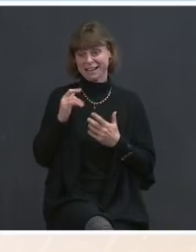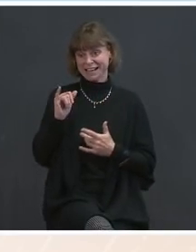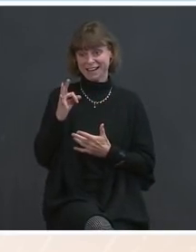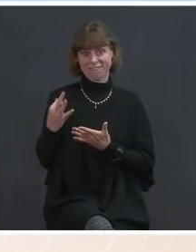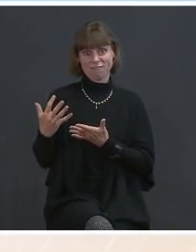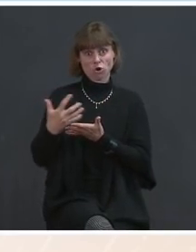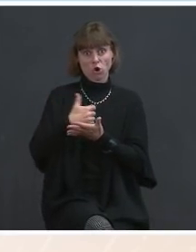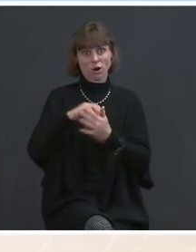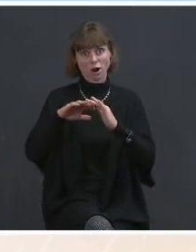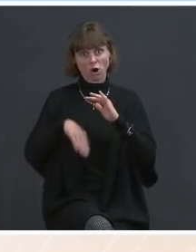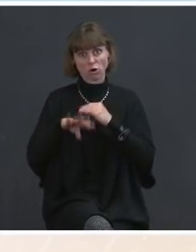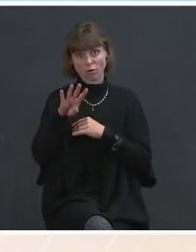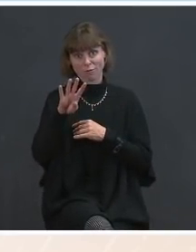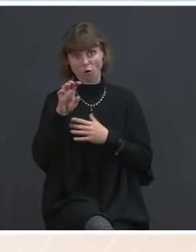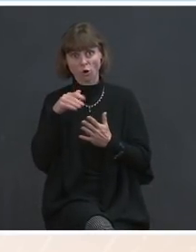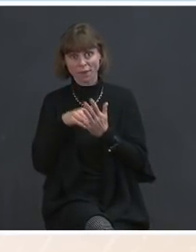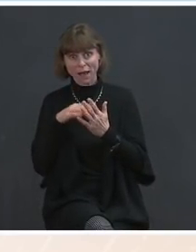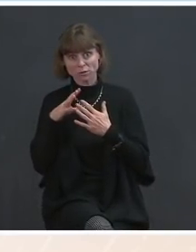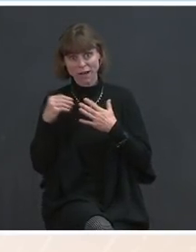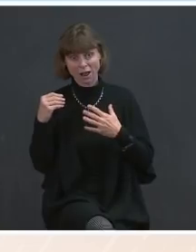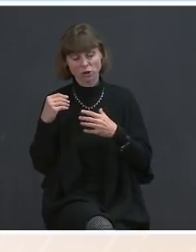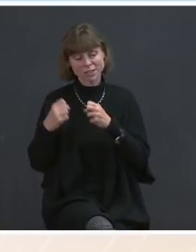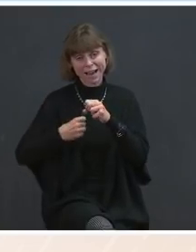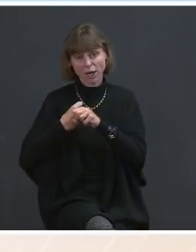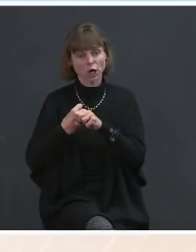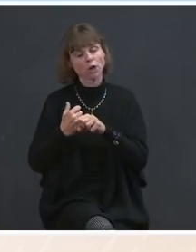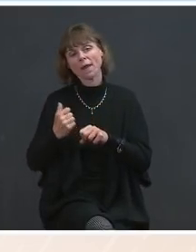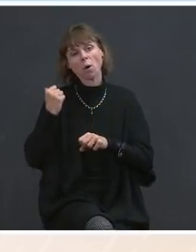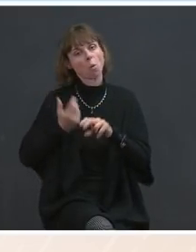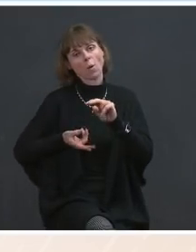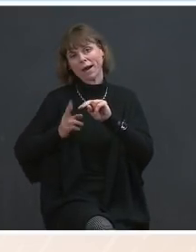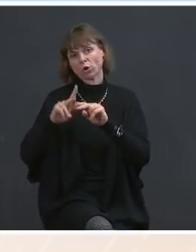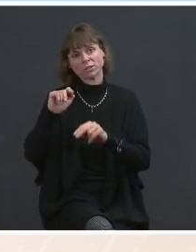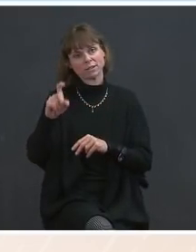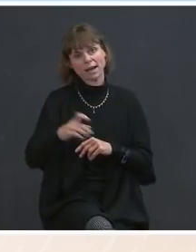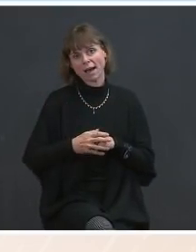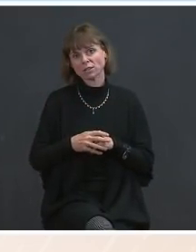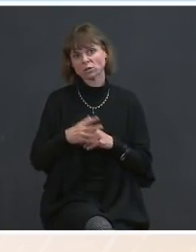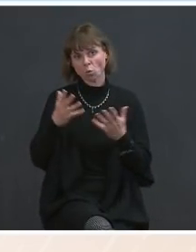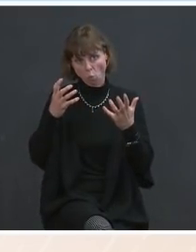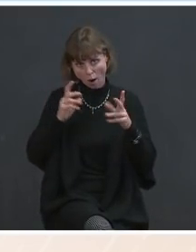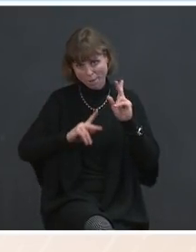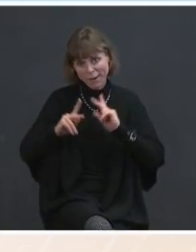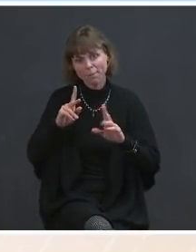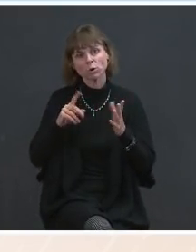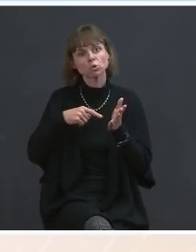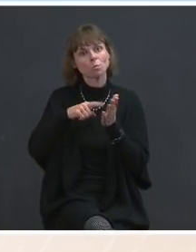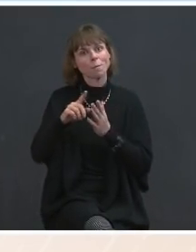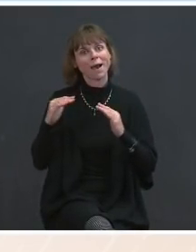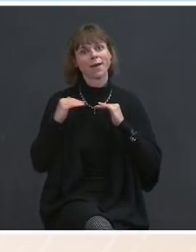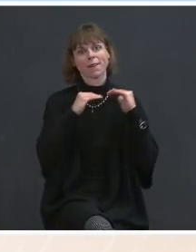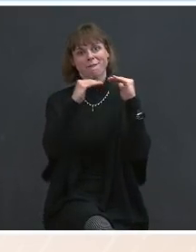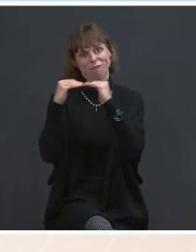His priority and focus has always been on people paying their fair share and also focusing on corporations